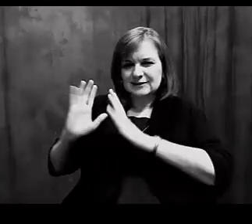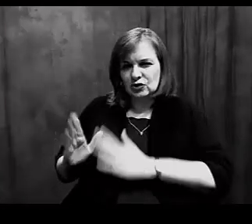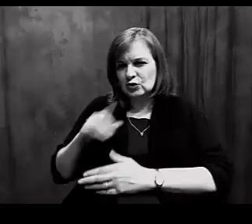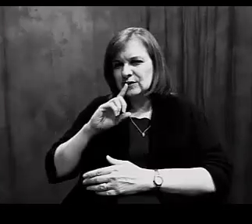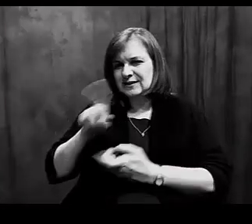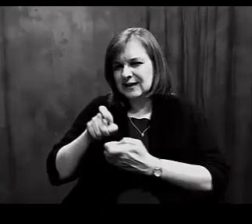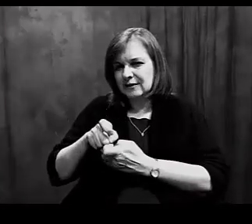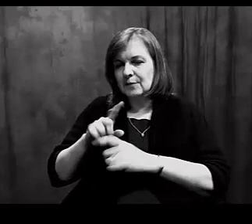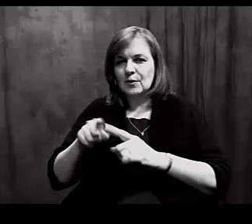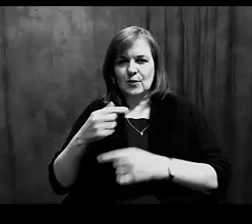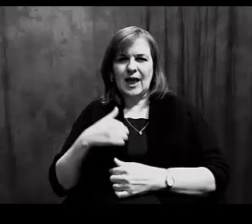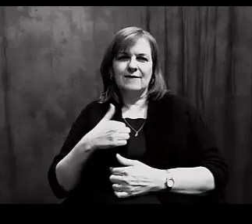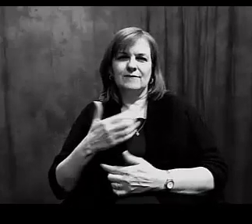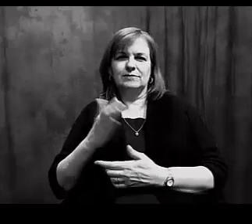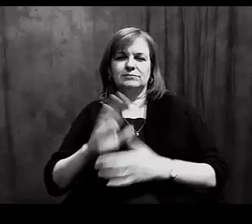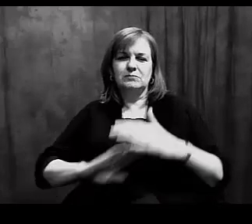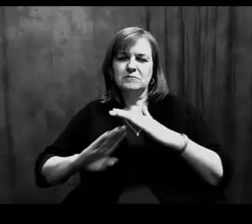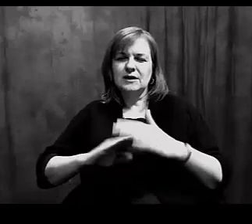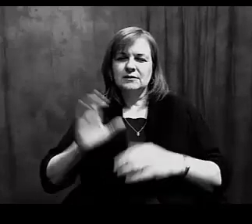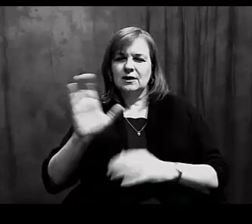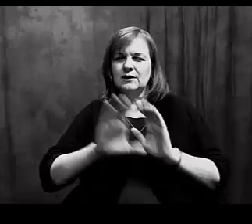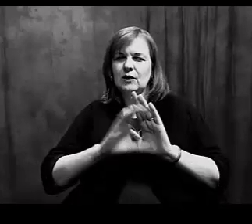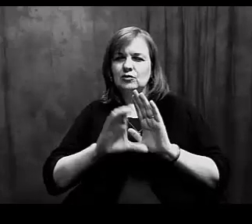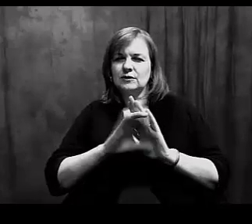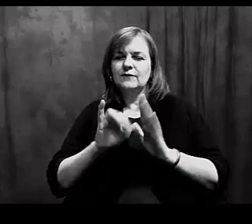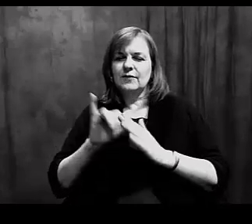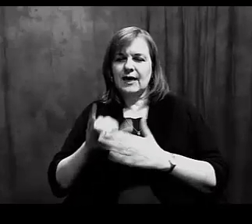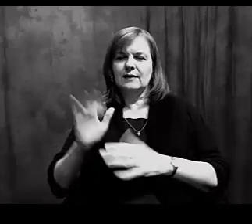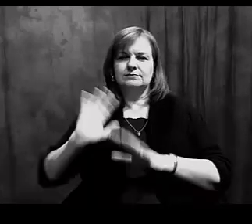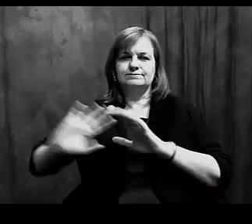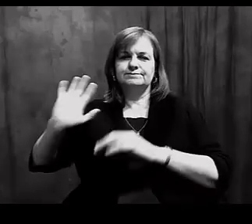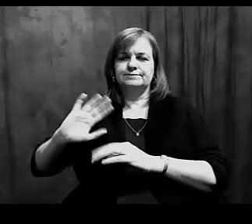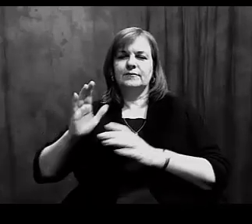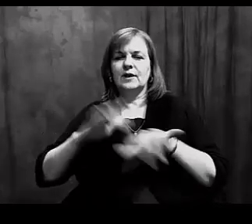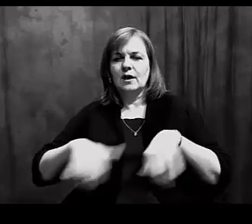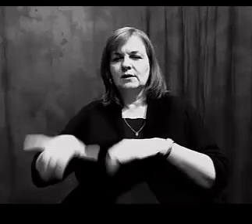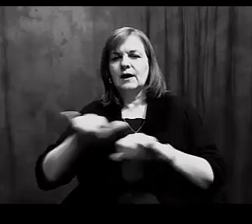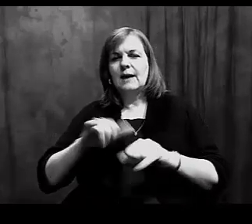but we have a good sense of the characteristics of that common ancestor